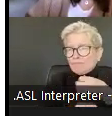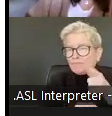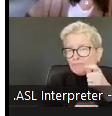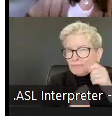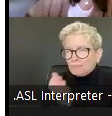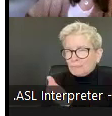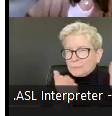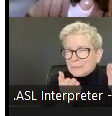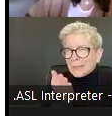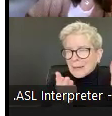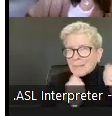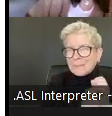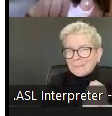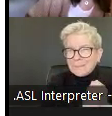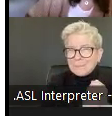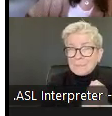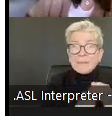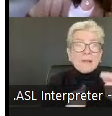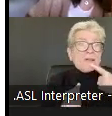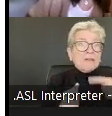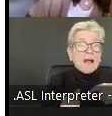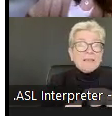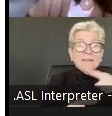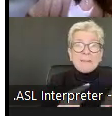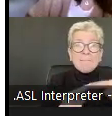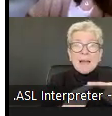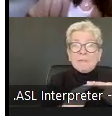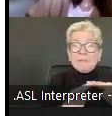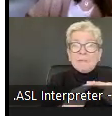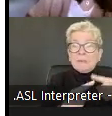who's in our audience today. If you can tell us a little bit about your role,